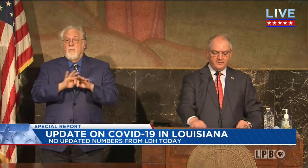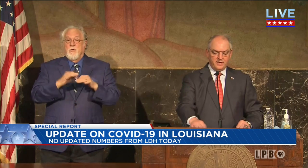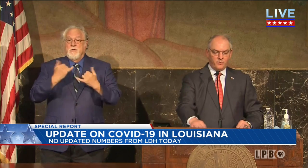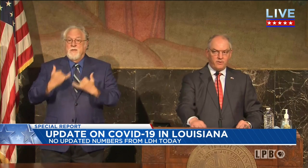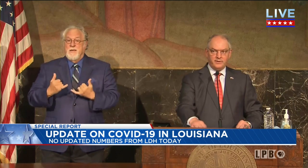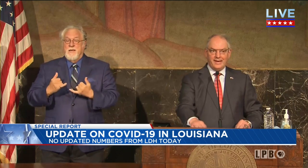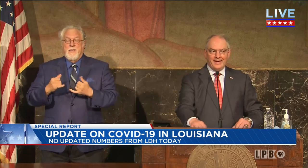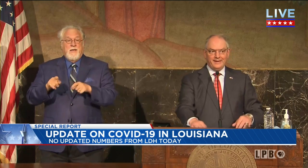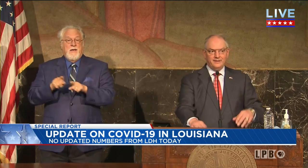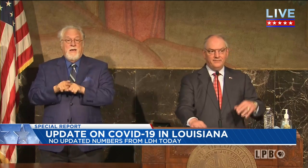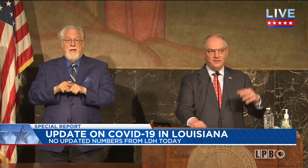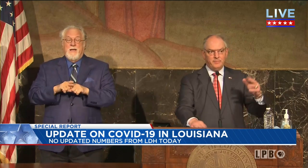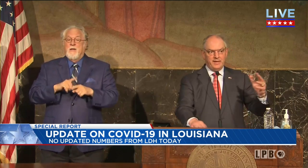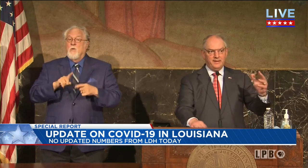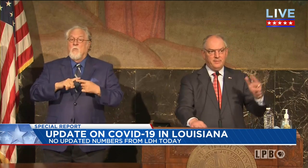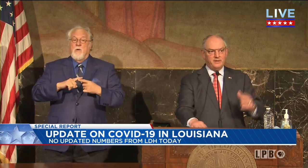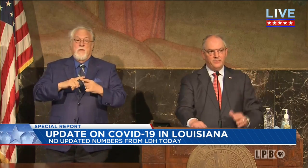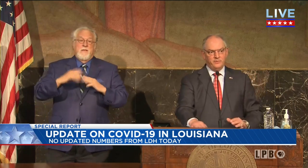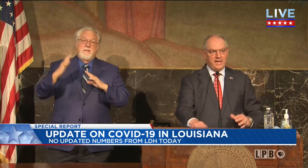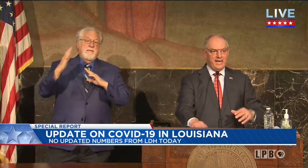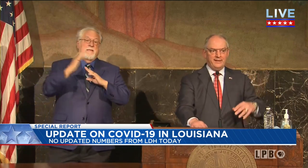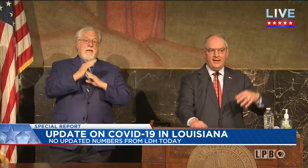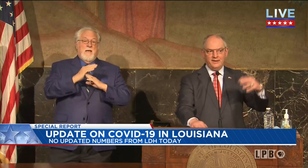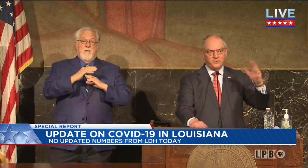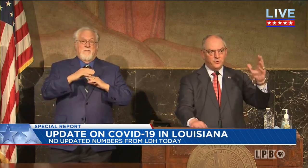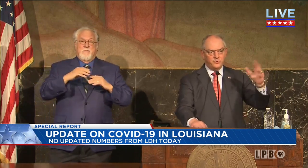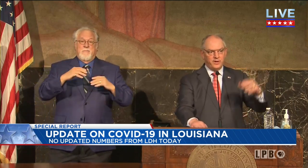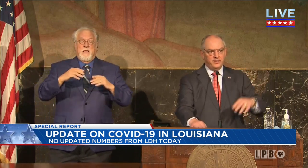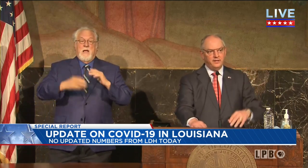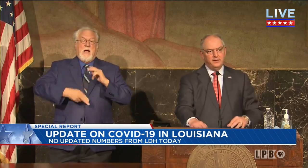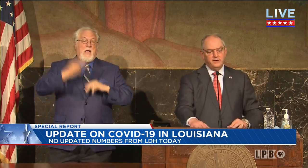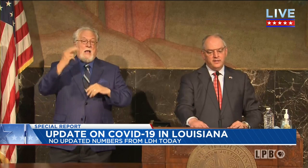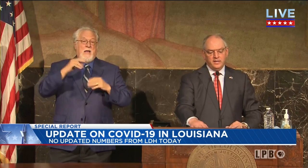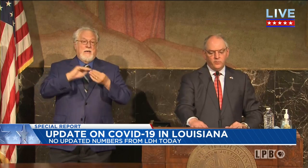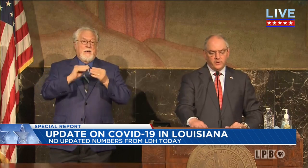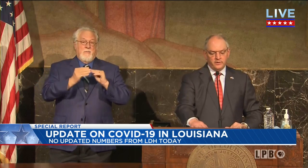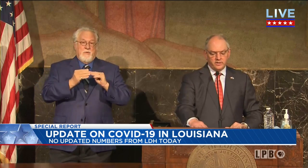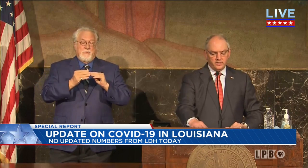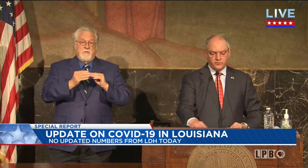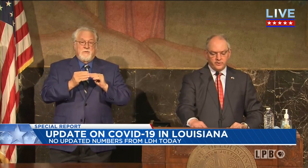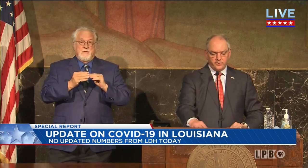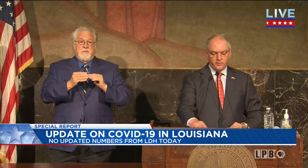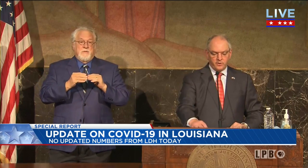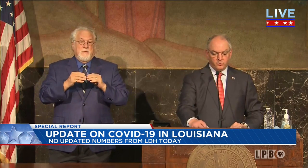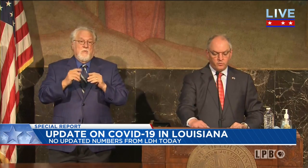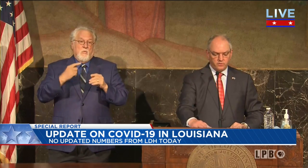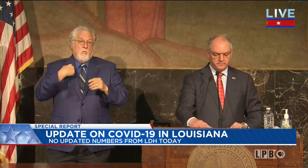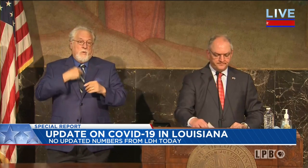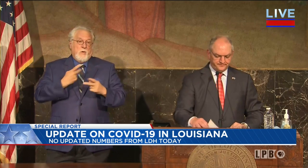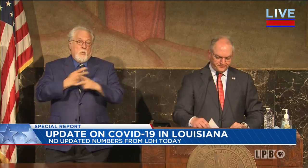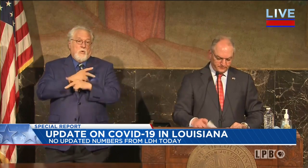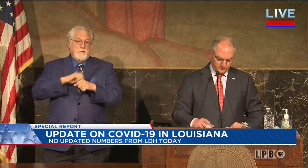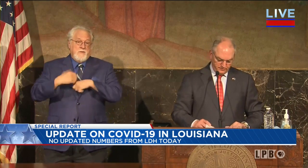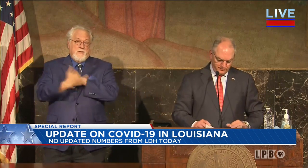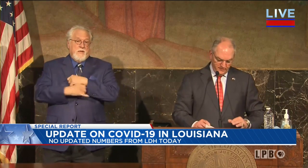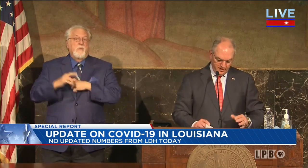WE NEED PEOPLE TO WASH THEIR HANDS, WEAR THEIR MASK, PRACTICE SOCIAL DISTANCING WHEN THEY ARE SICK.